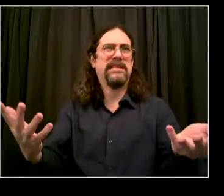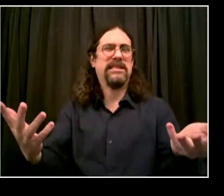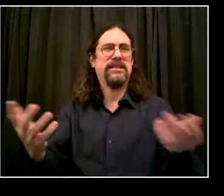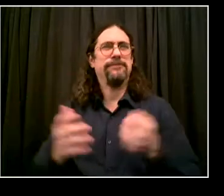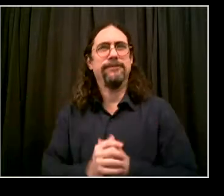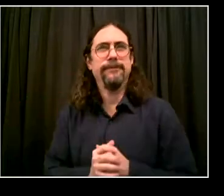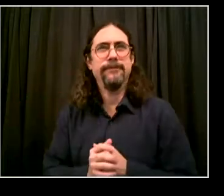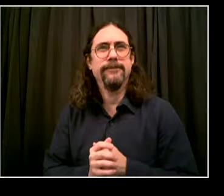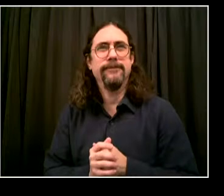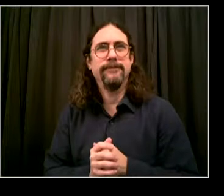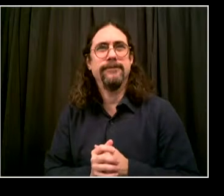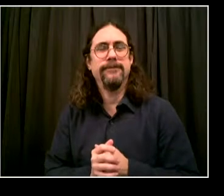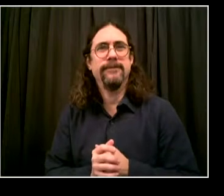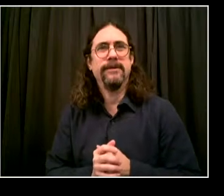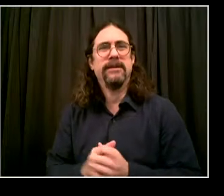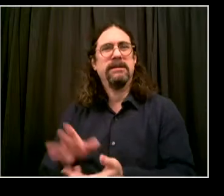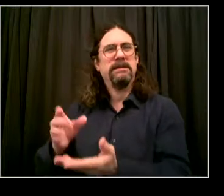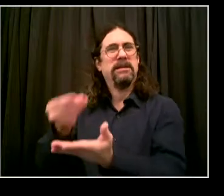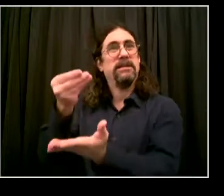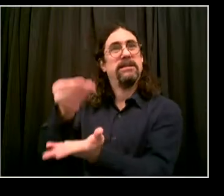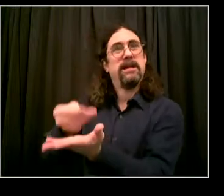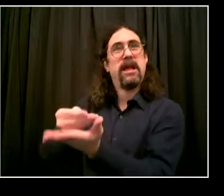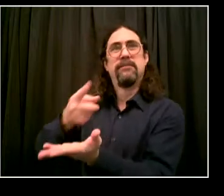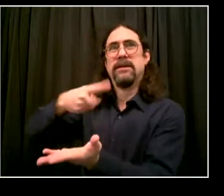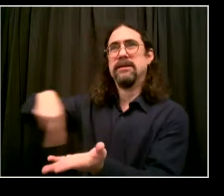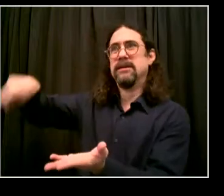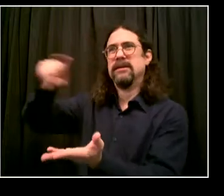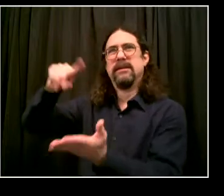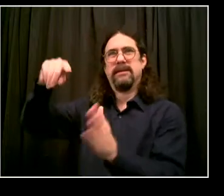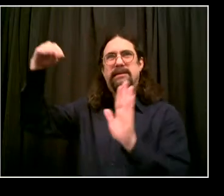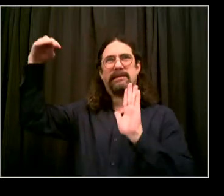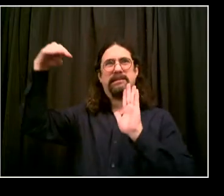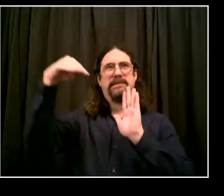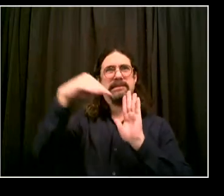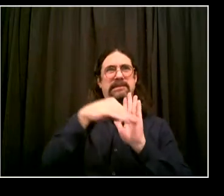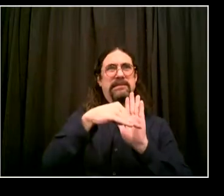WAS LEADING TO THE DECAY OF OUR CLIMATE =á?MxAND PUTTING OUR